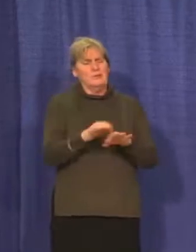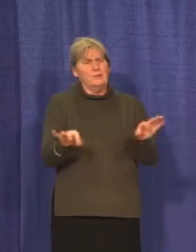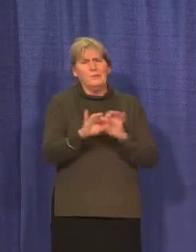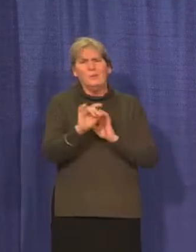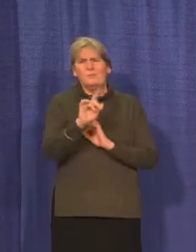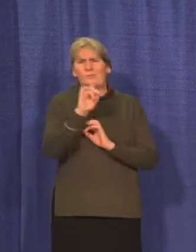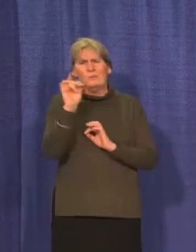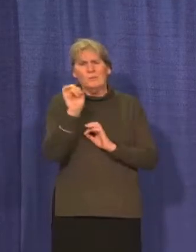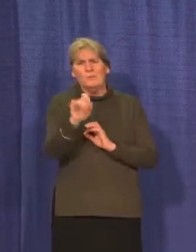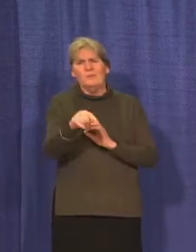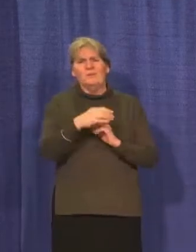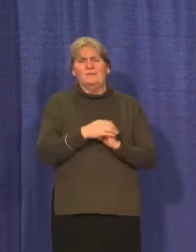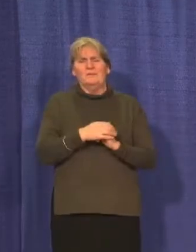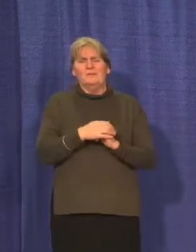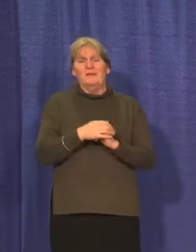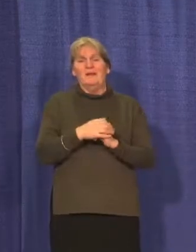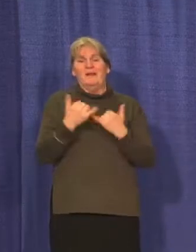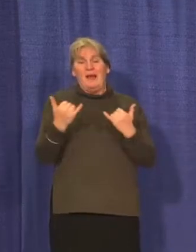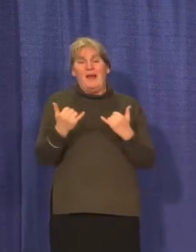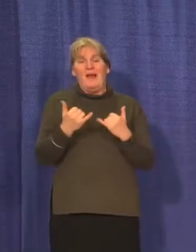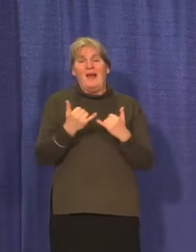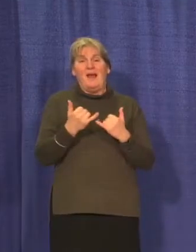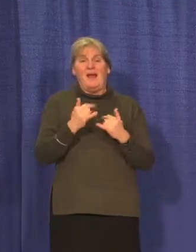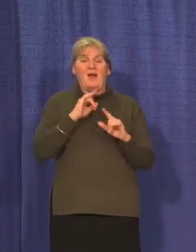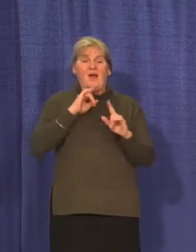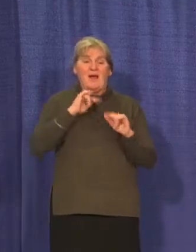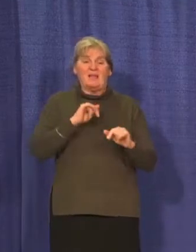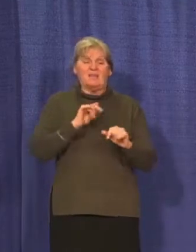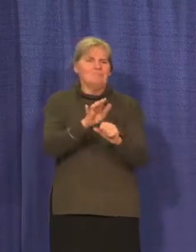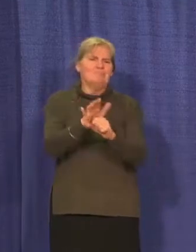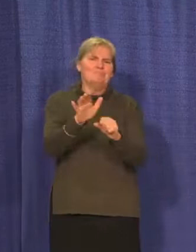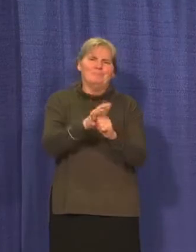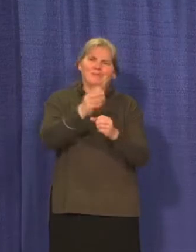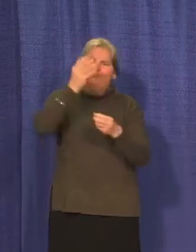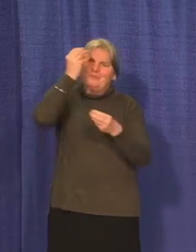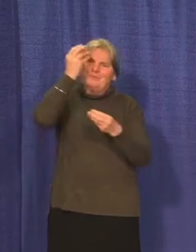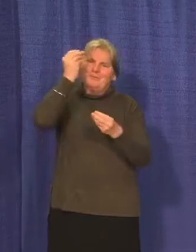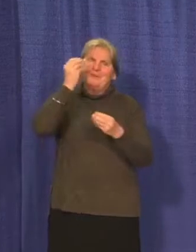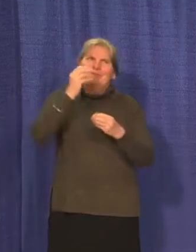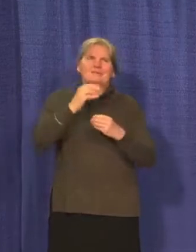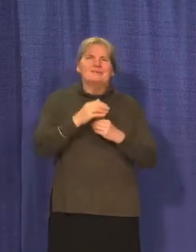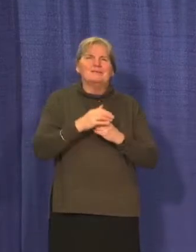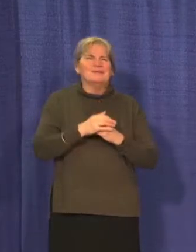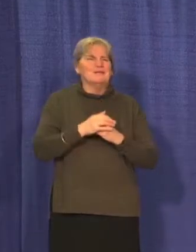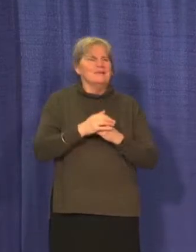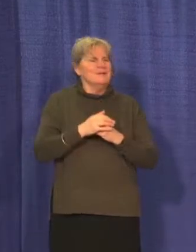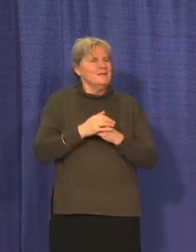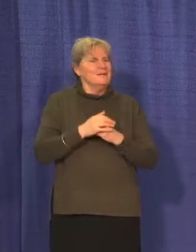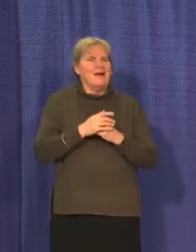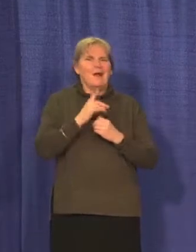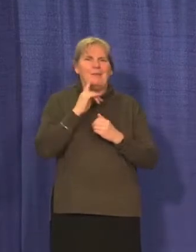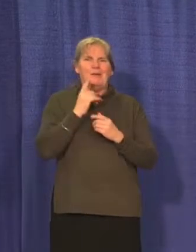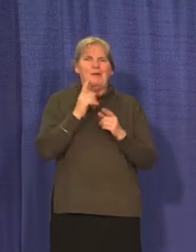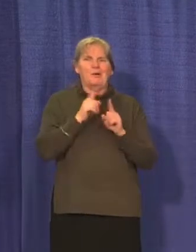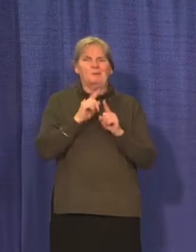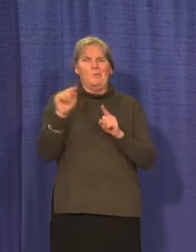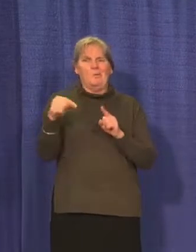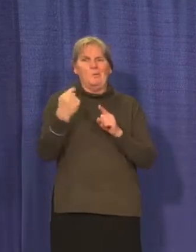And it is one that we just don't have enough information yet to answer. It -- we saw intense, urgent